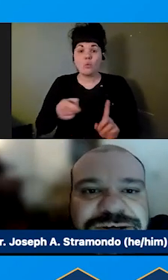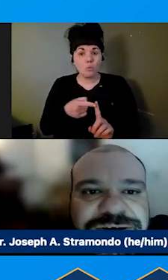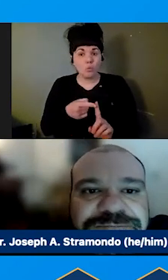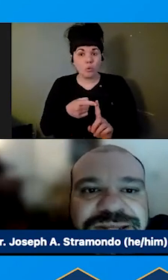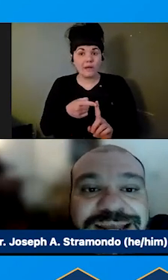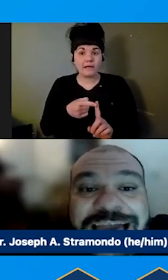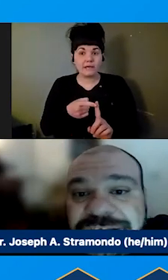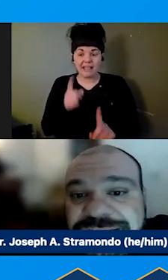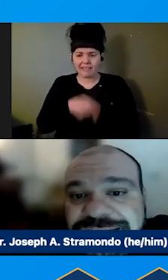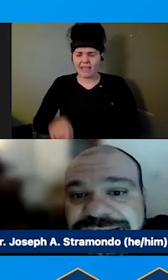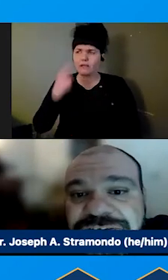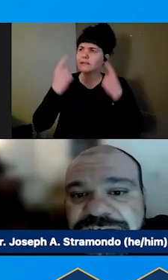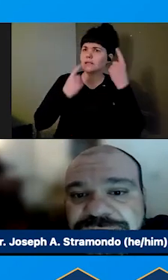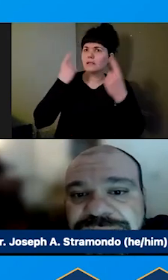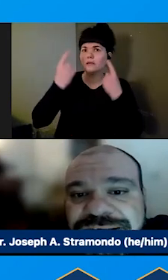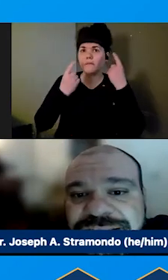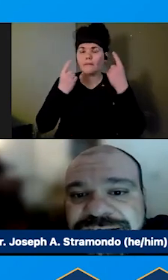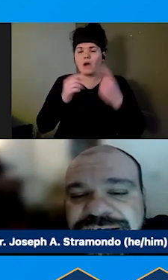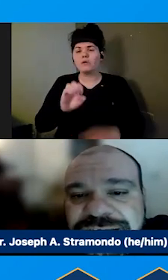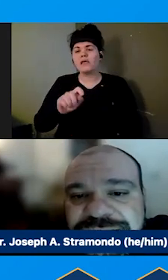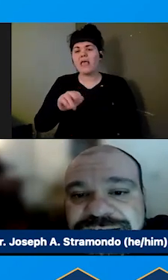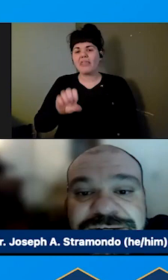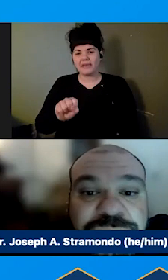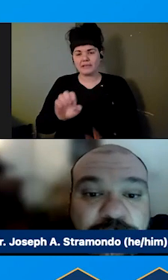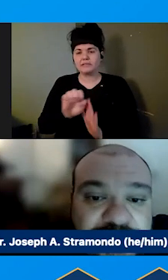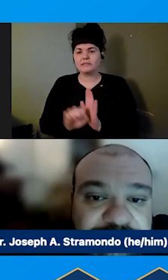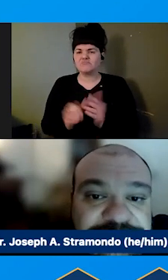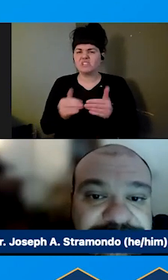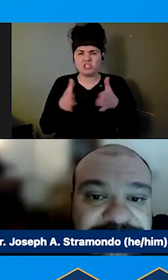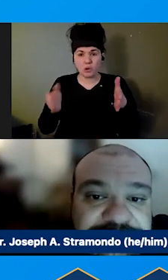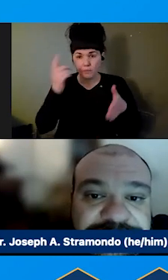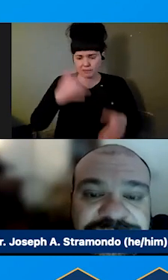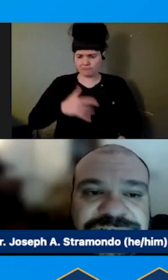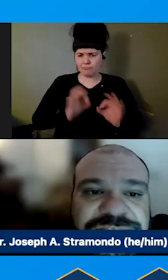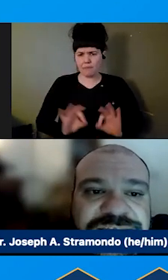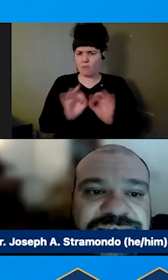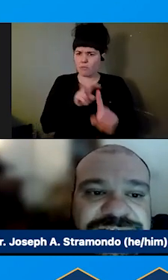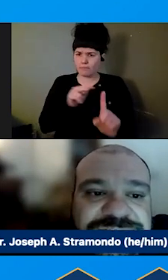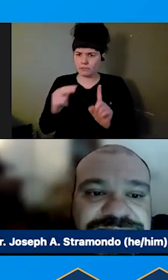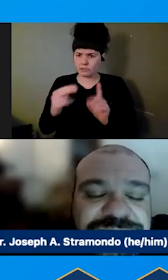about and consider ethics in general because I think it is an important perspective that has